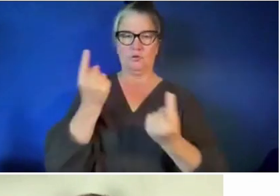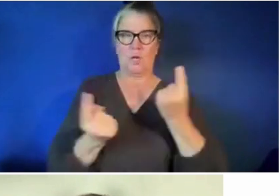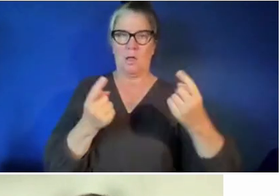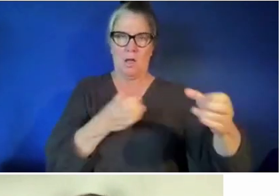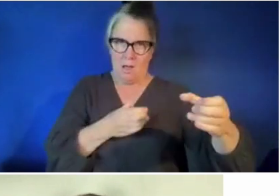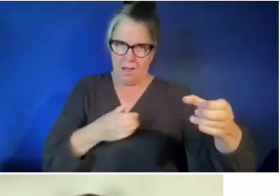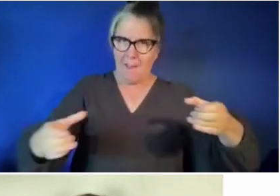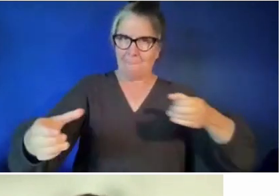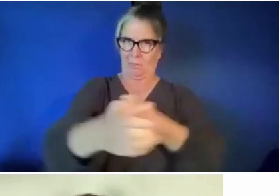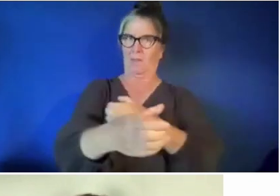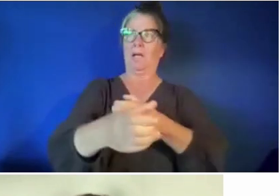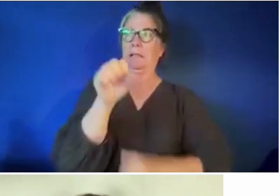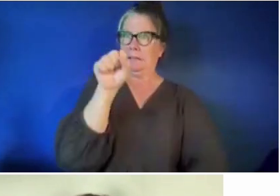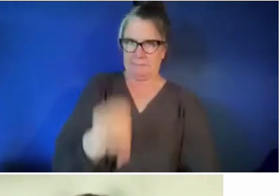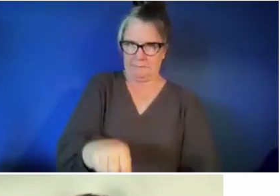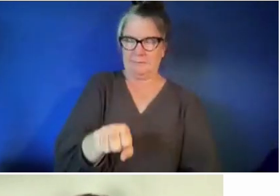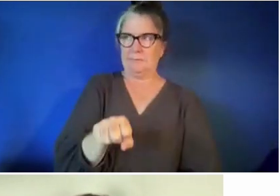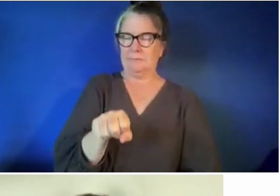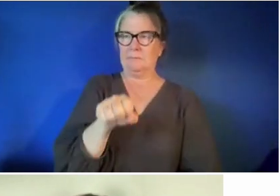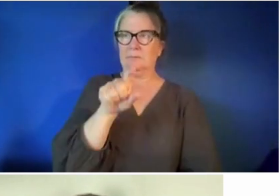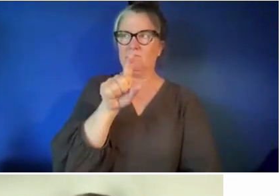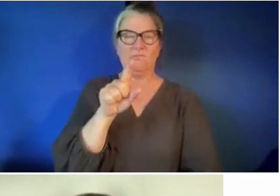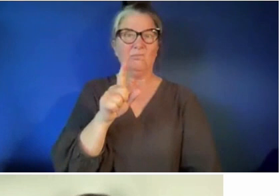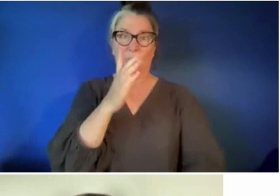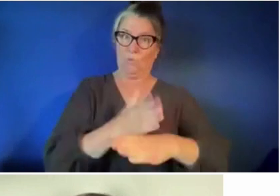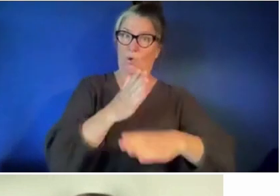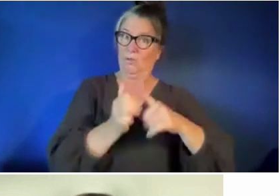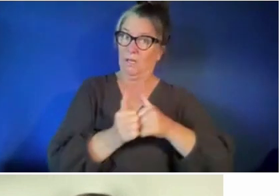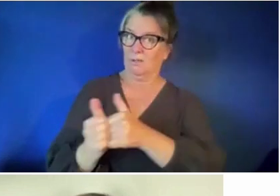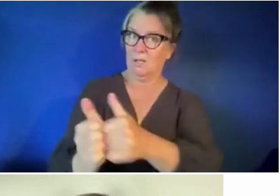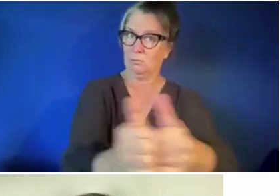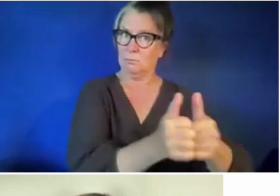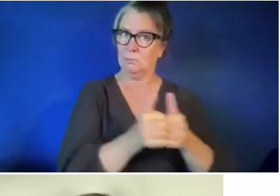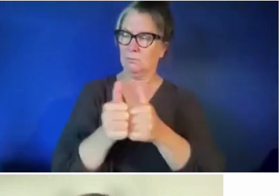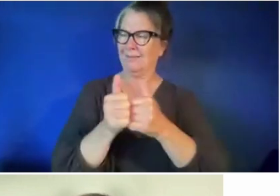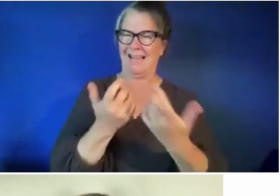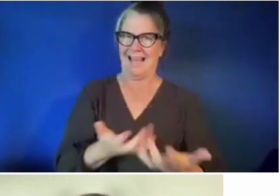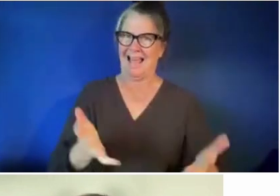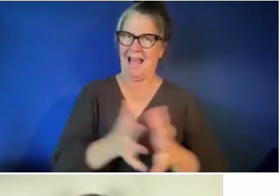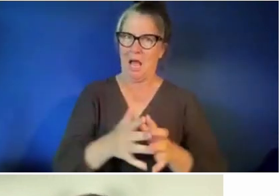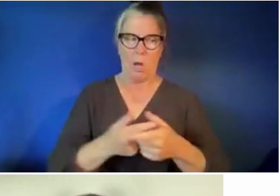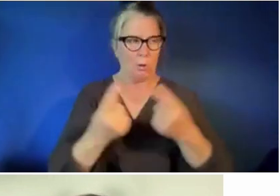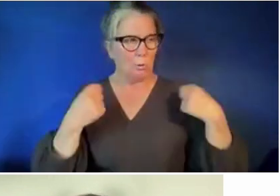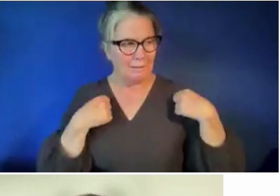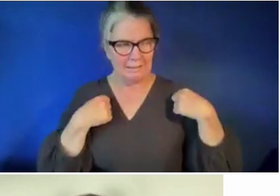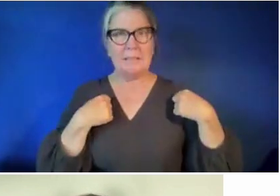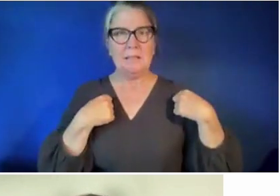but the challenge is how we bring that to life. So we need to work together and hold each other to account